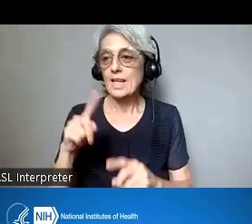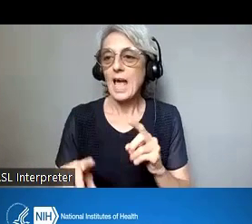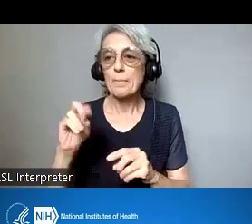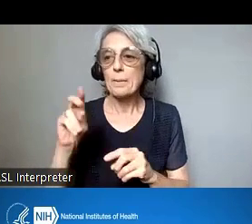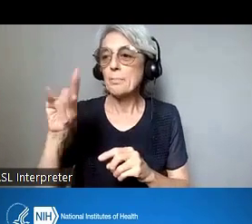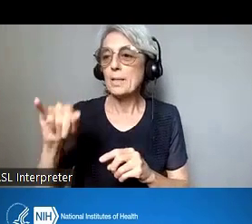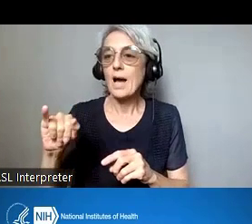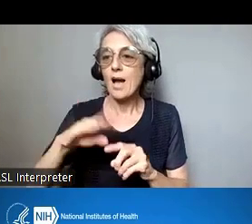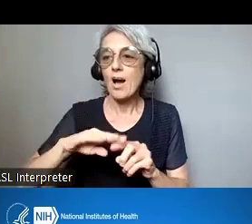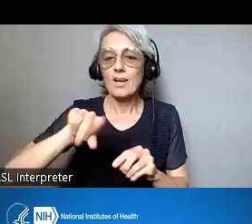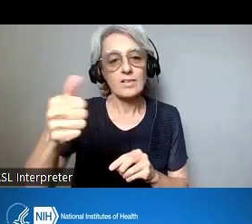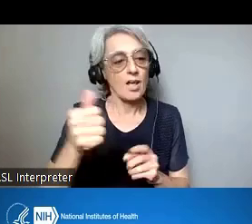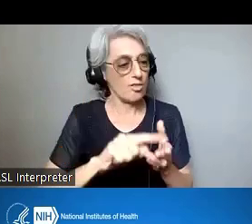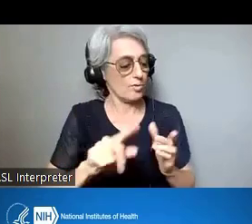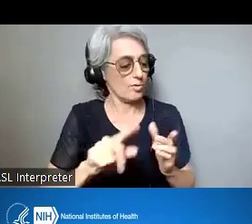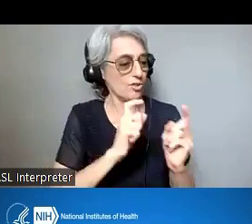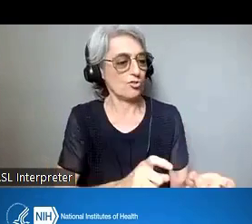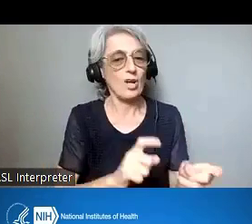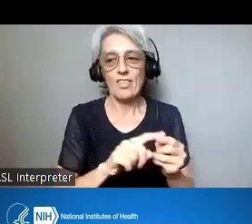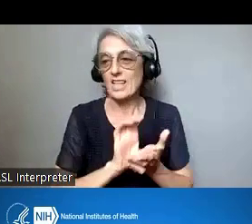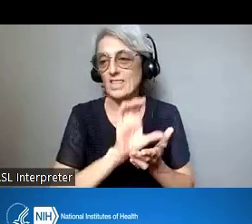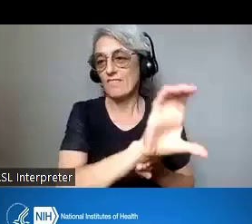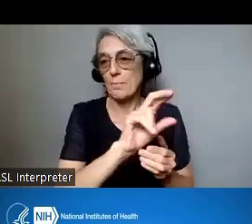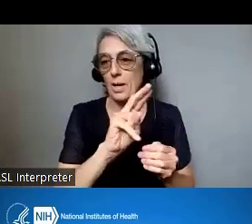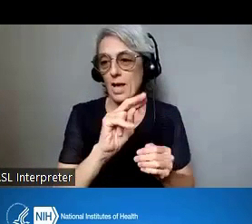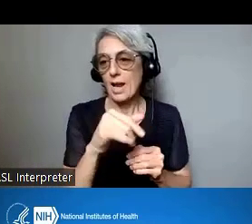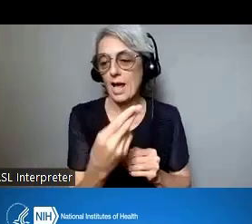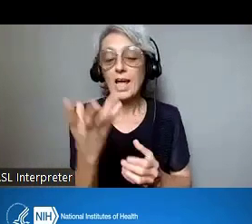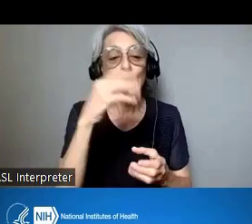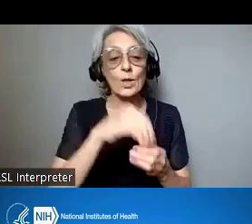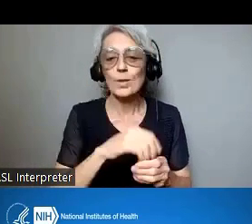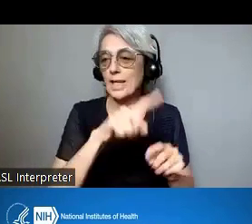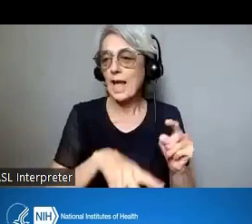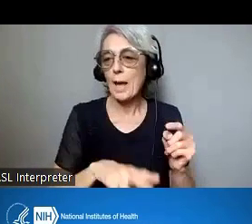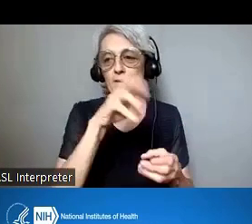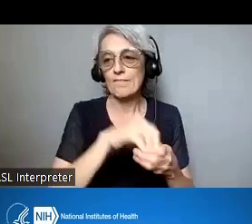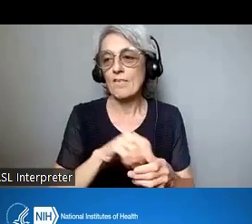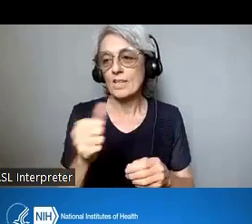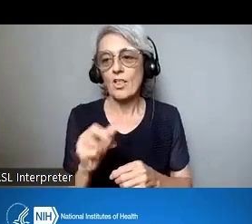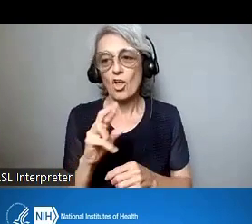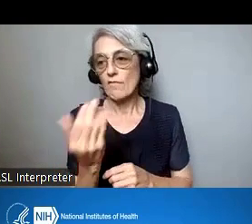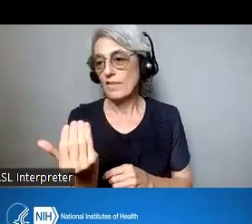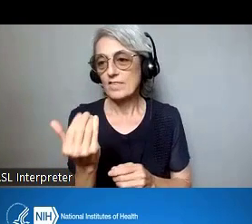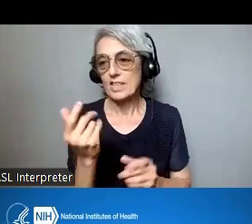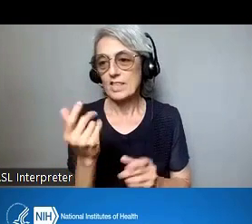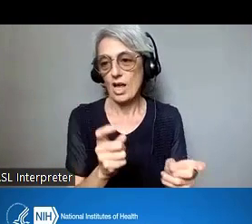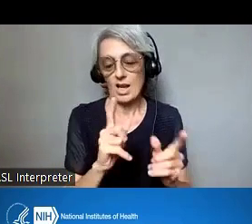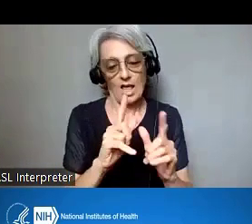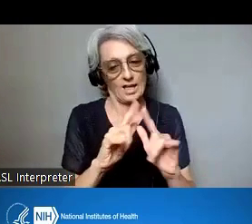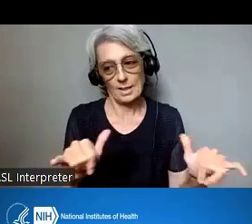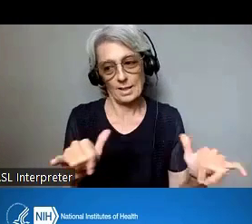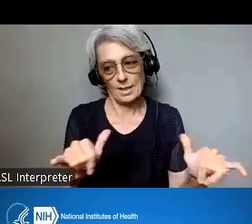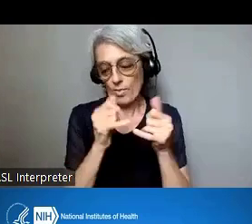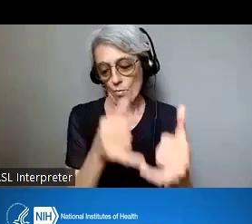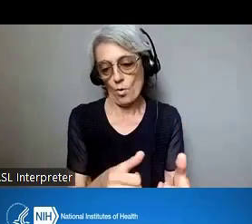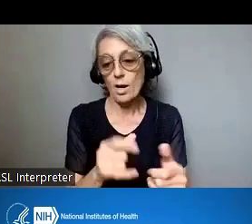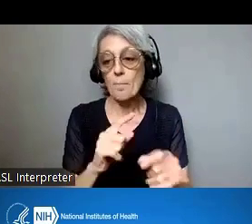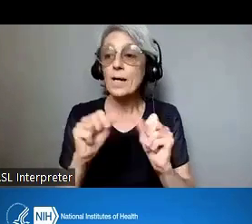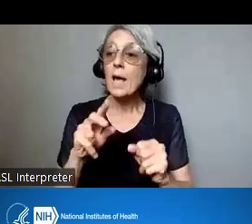at the time of award, including another R15 grant, but can be key personnel on an active NIH grant